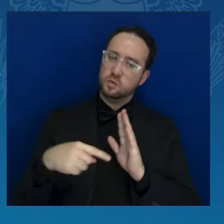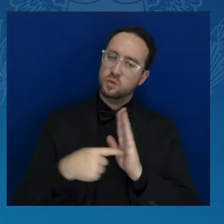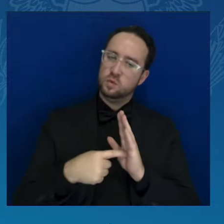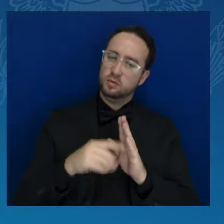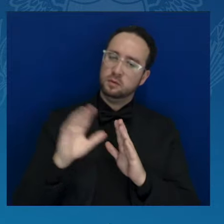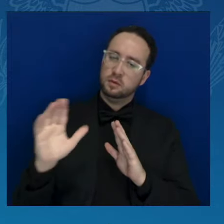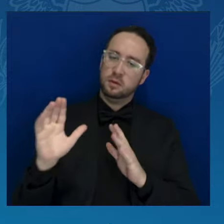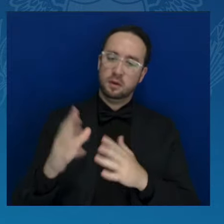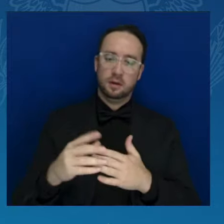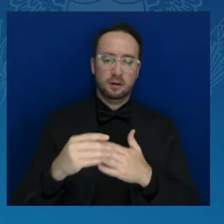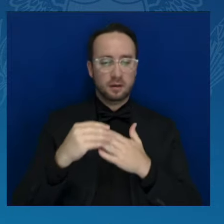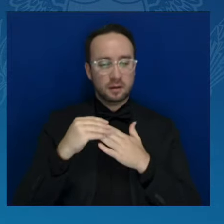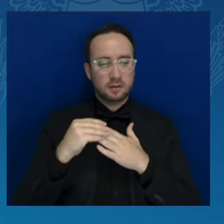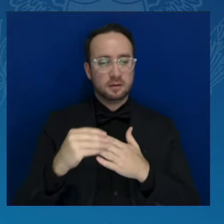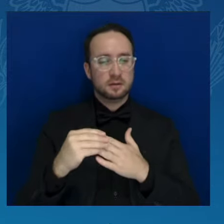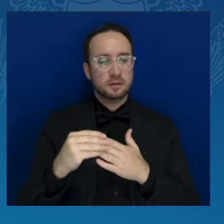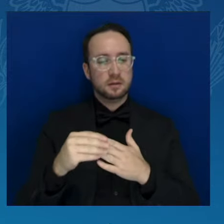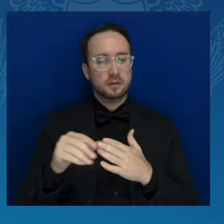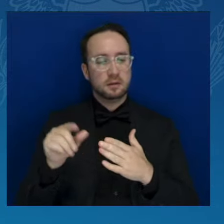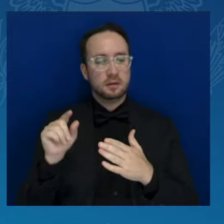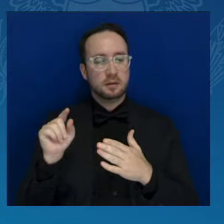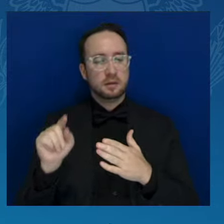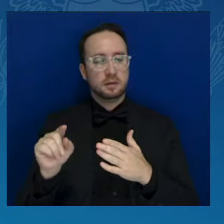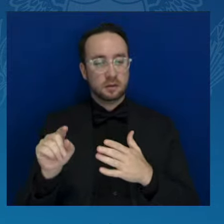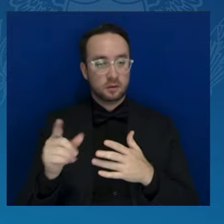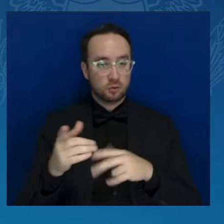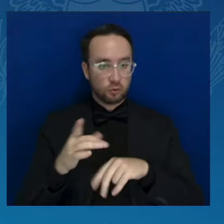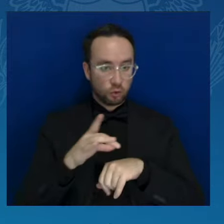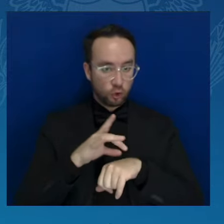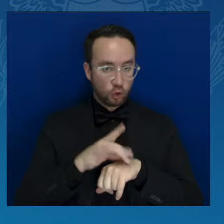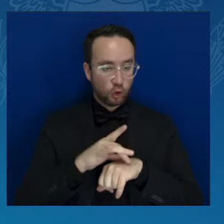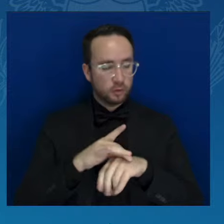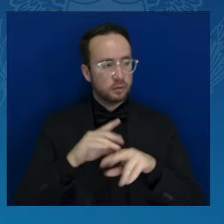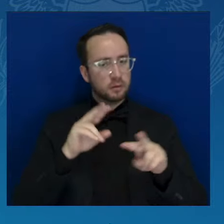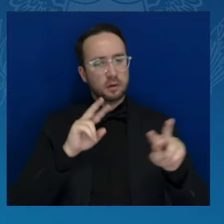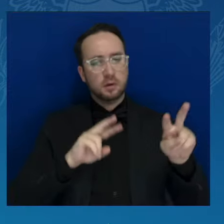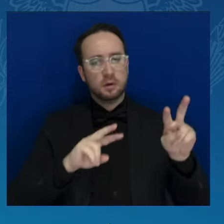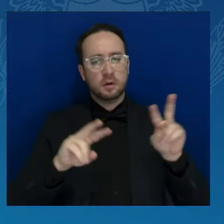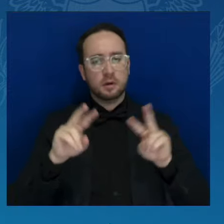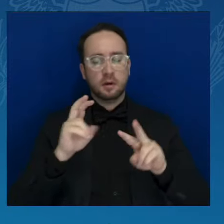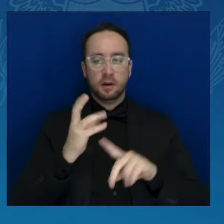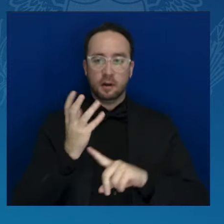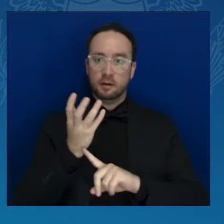So let me ask Deputy Administrator Melroy, if you could brief the group on how NASA